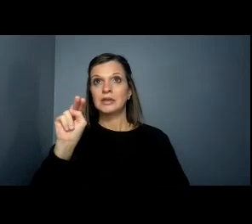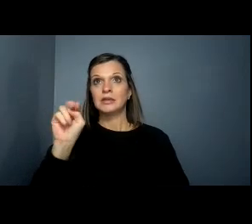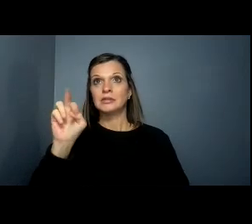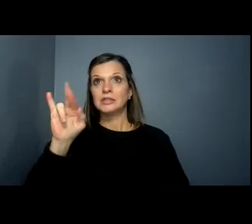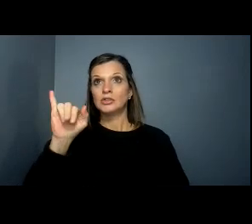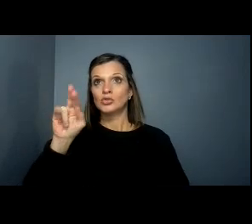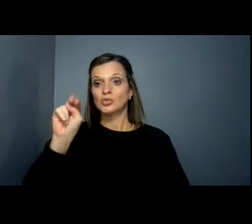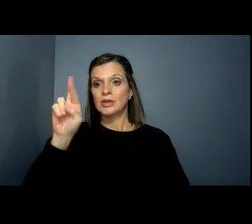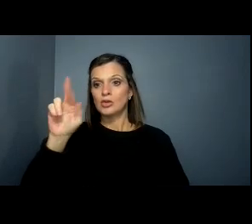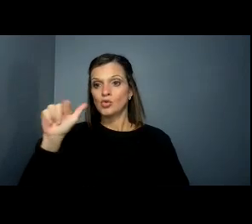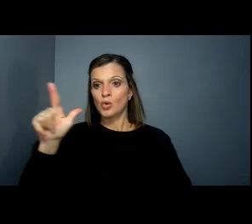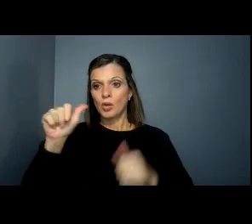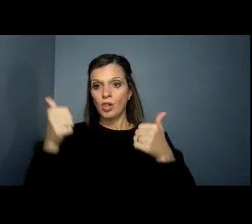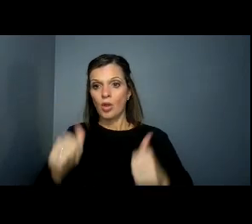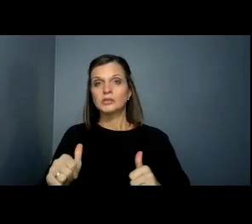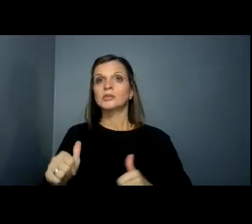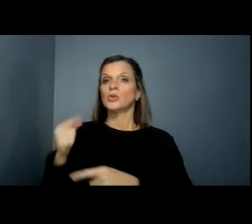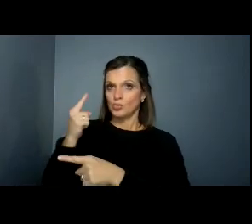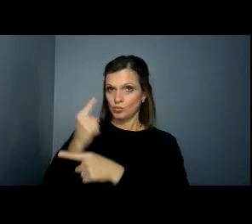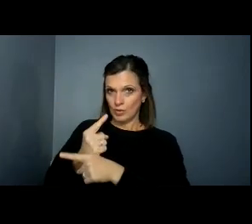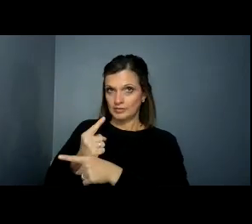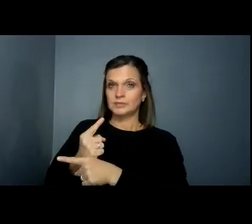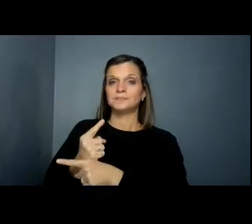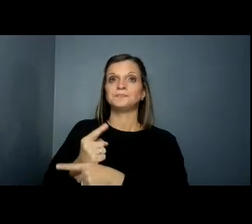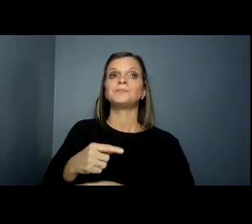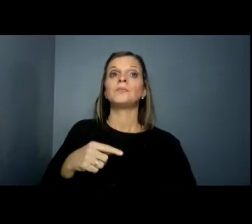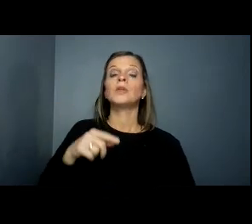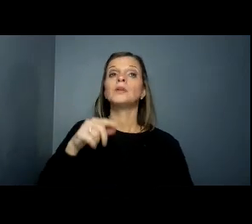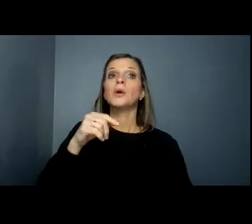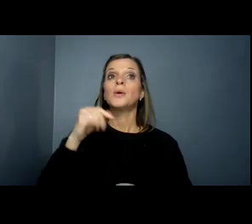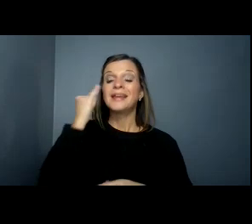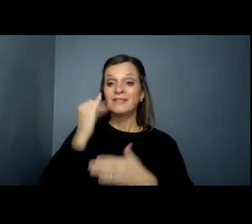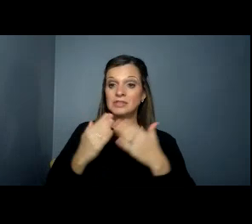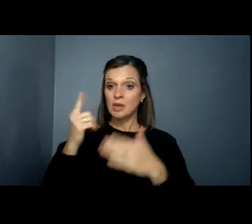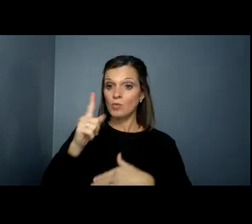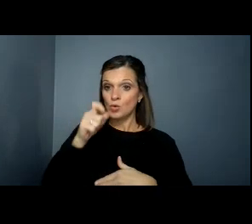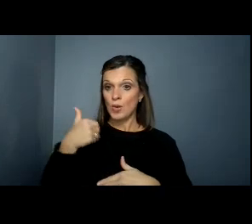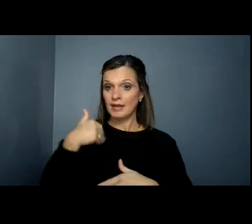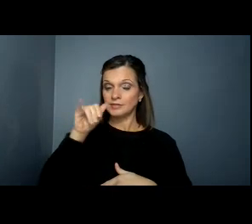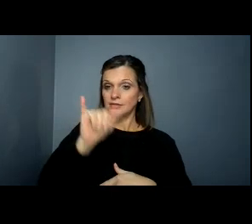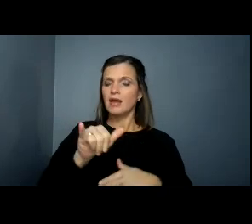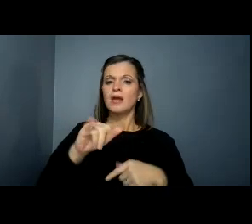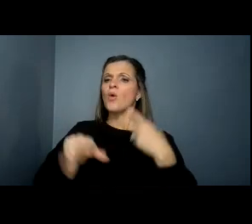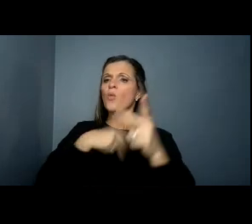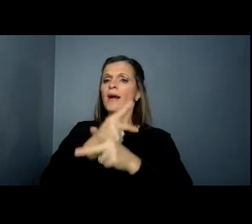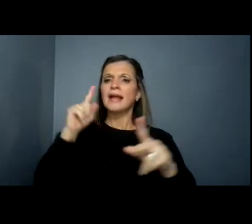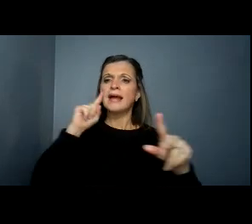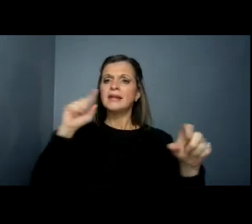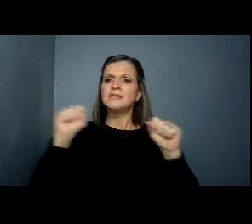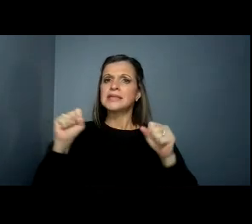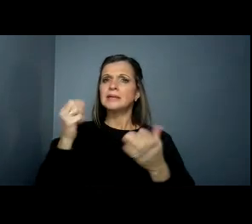So with someone that has high frequency sensing sensory neural laws, what sort of sounds might they miss?